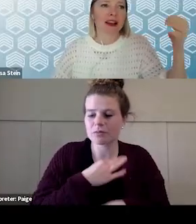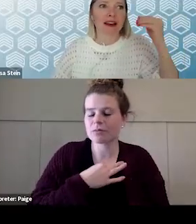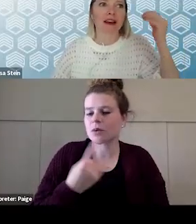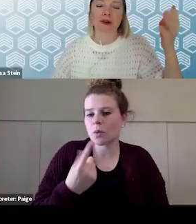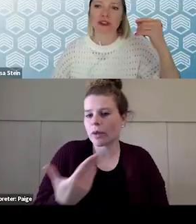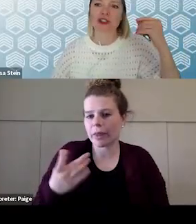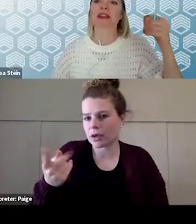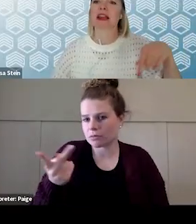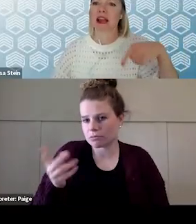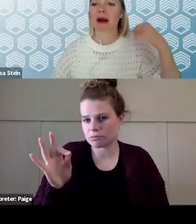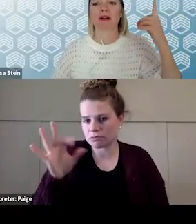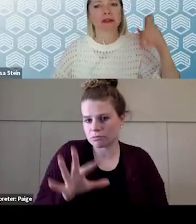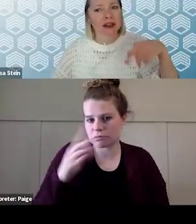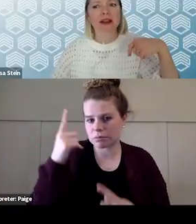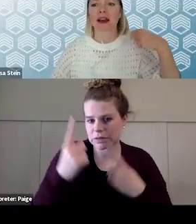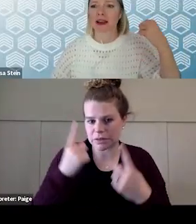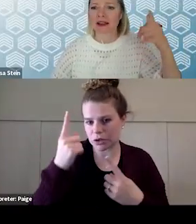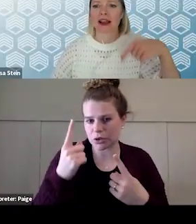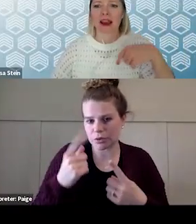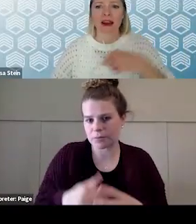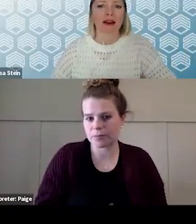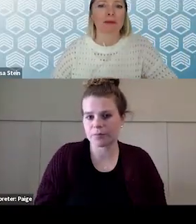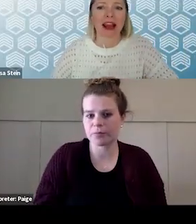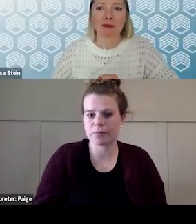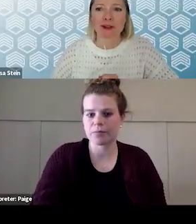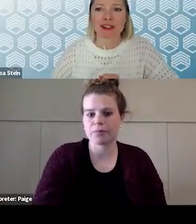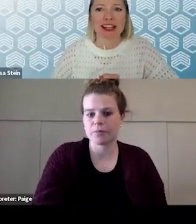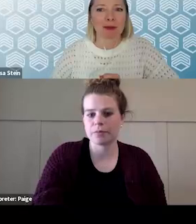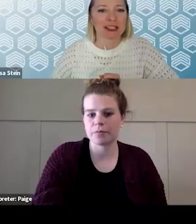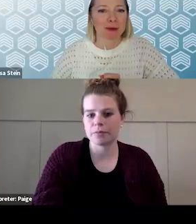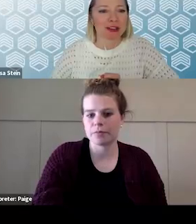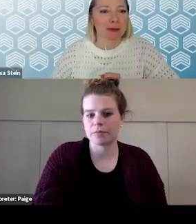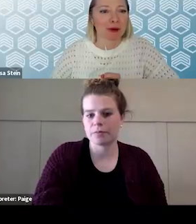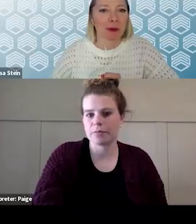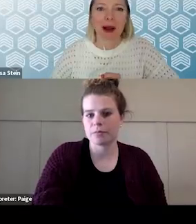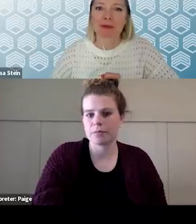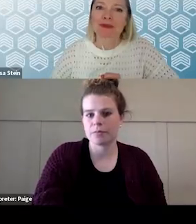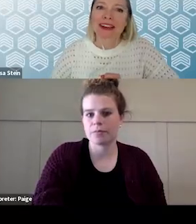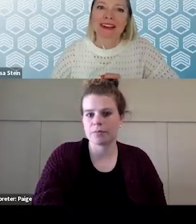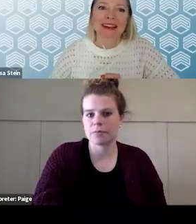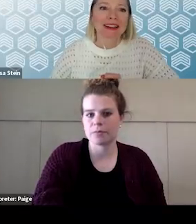that a person should be thinking about as they make efforts to set up a similar type program?